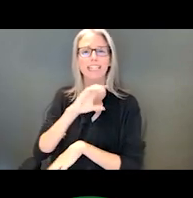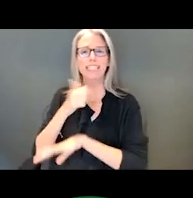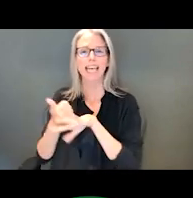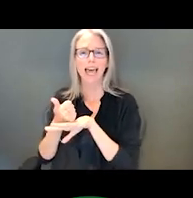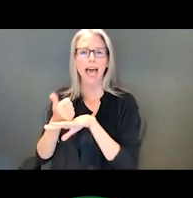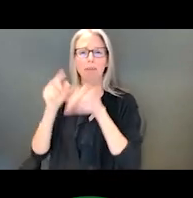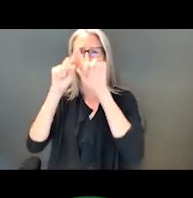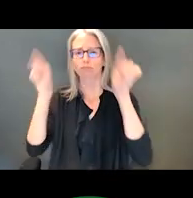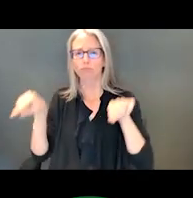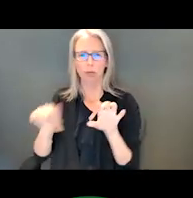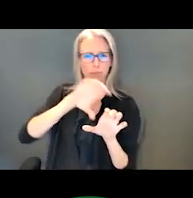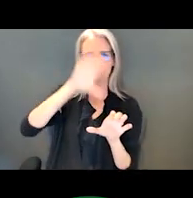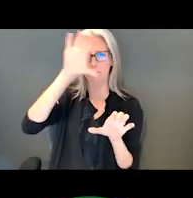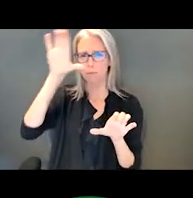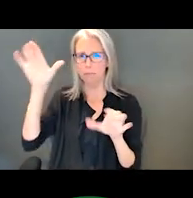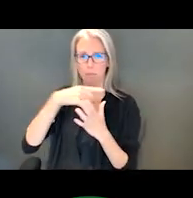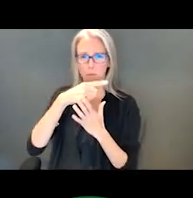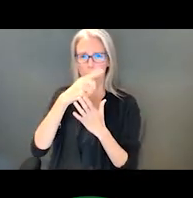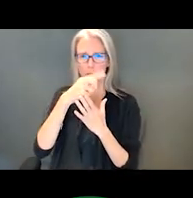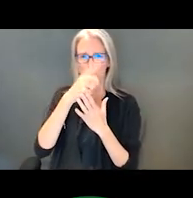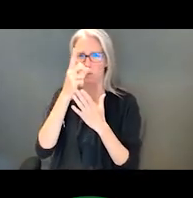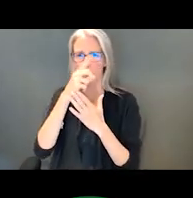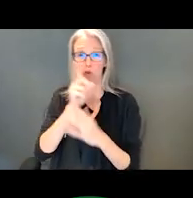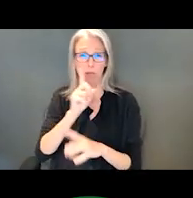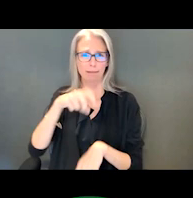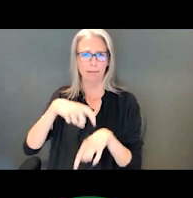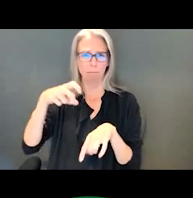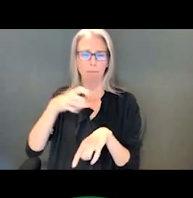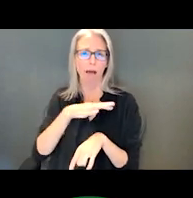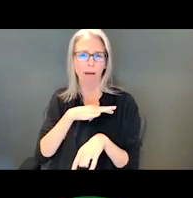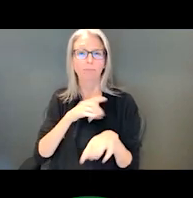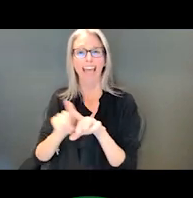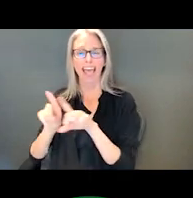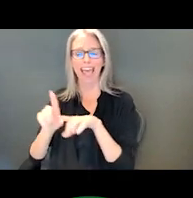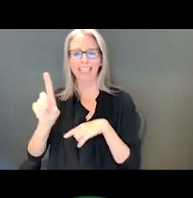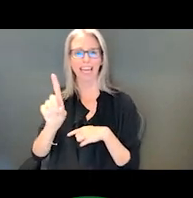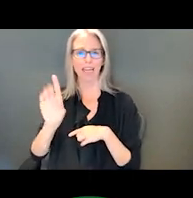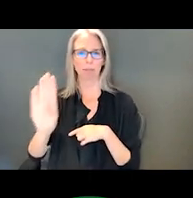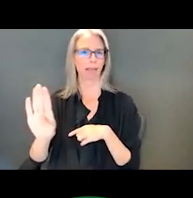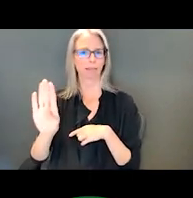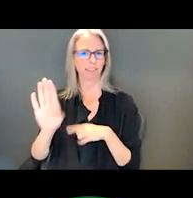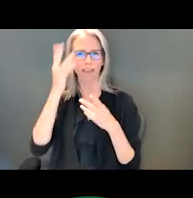we're in a position where if there's an interest in, accessing the data, reaching out to myself,